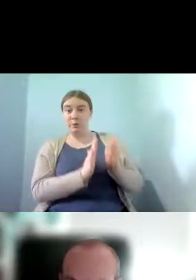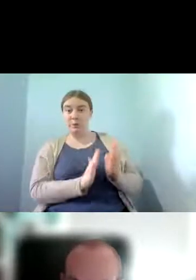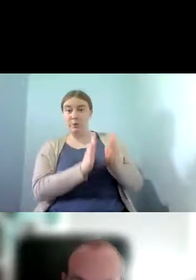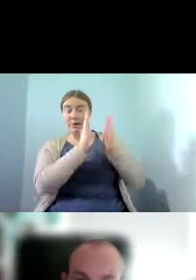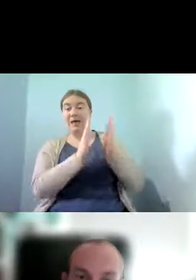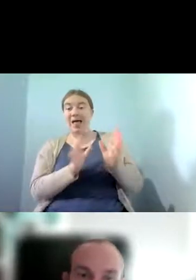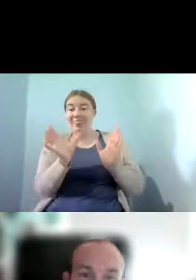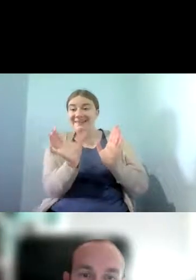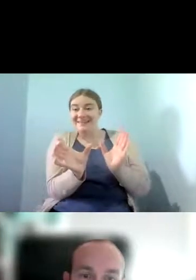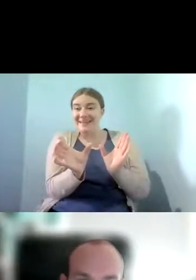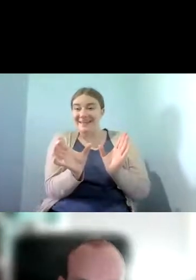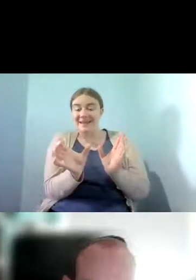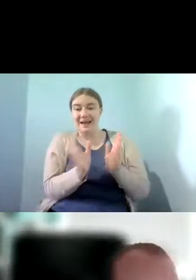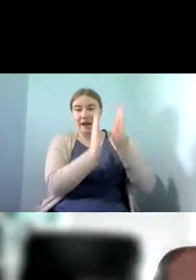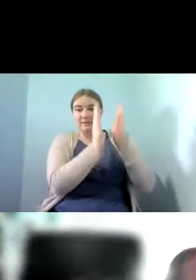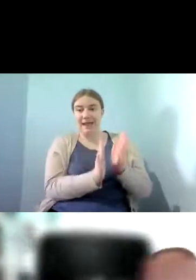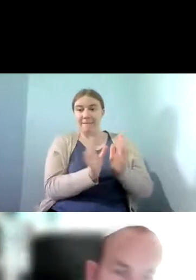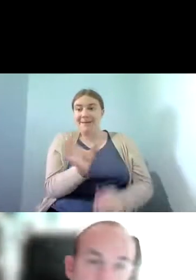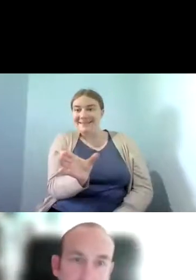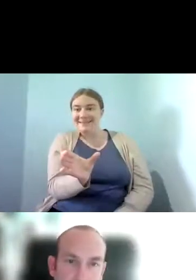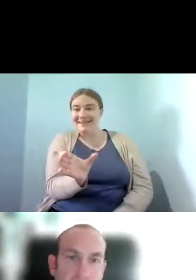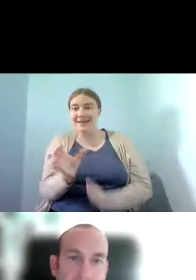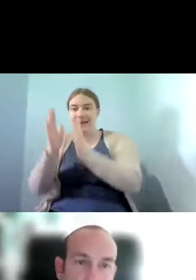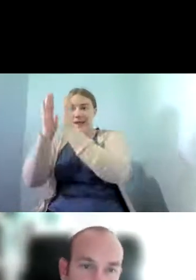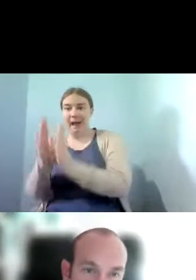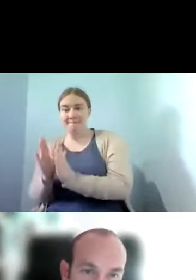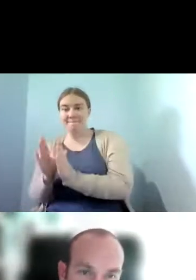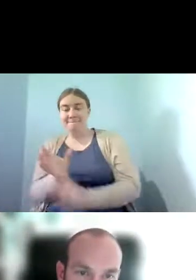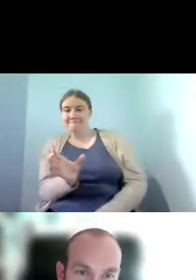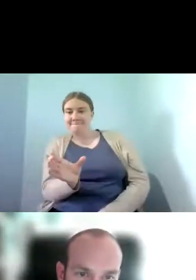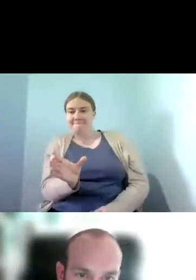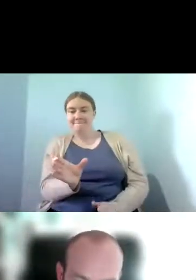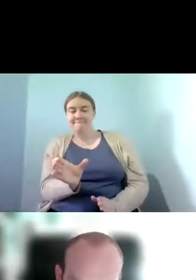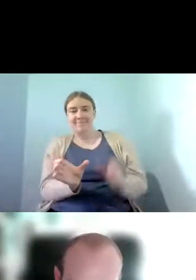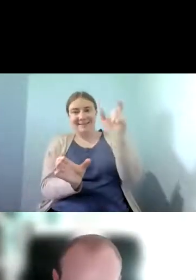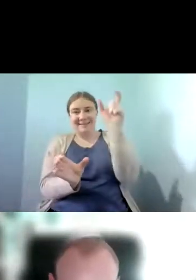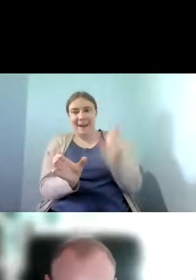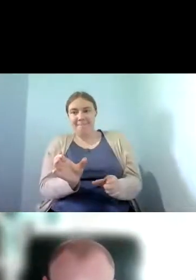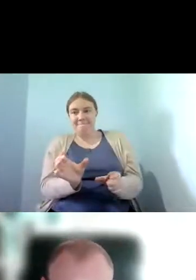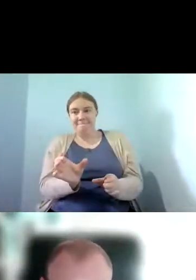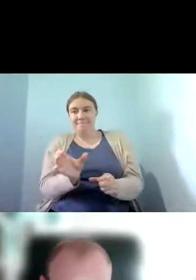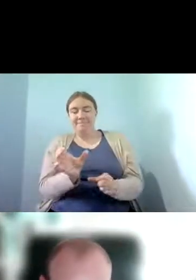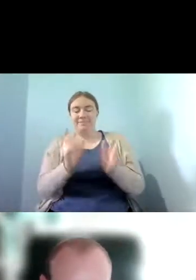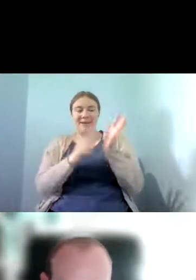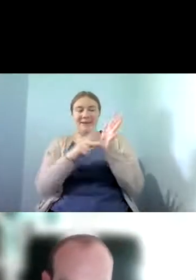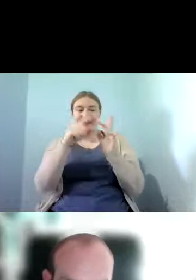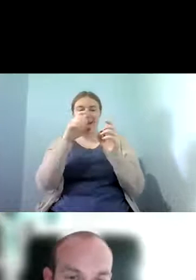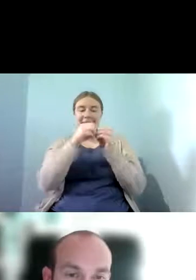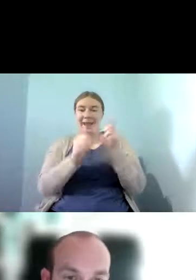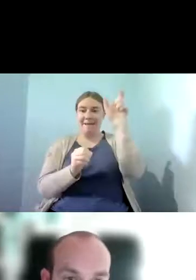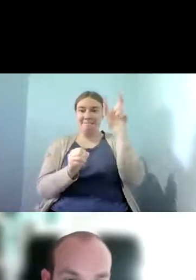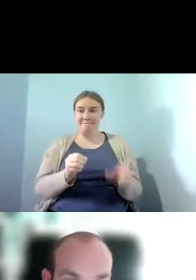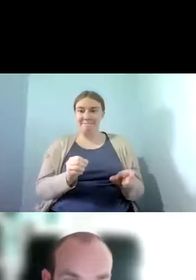here um an implant we've got the the nib and the c-section water passes between the nib and